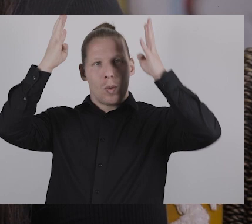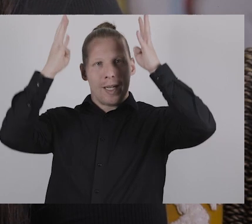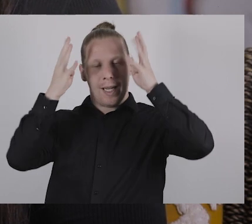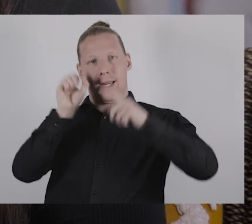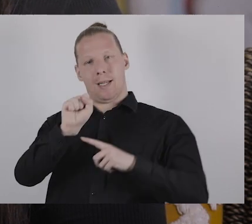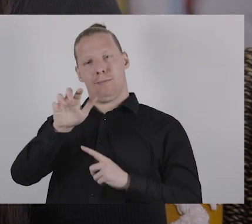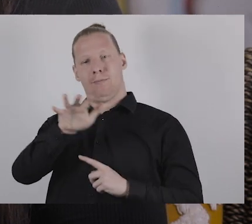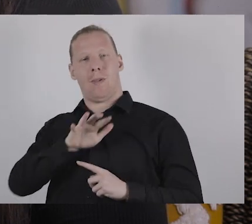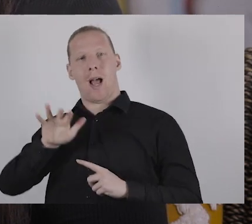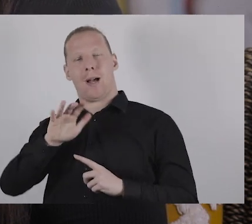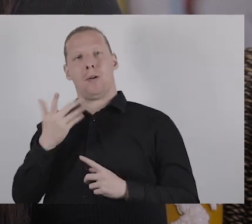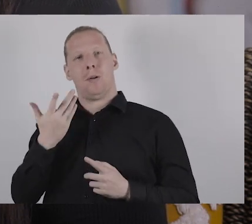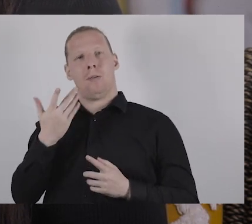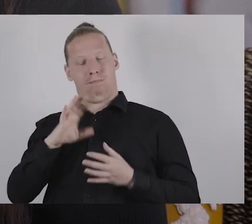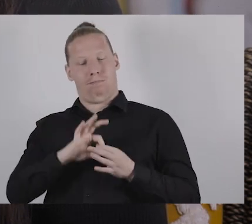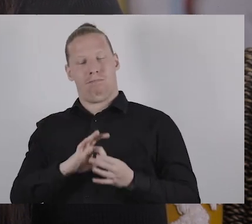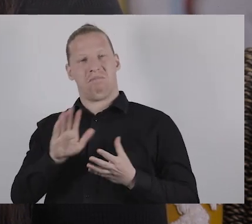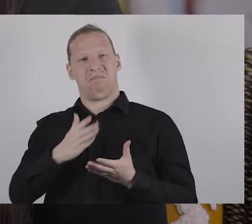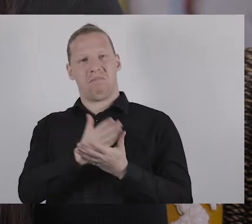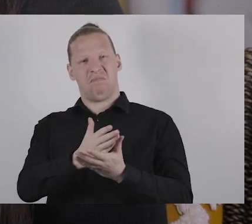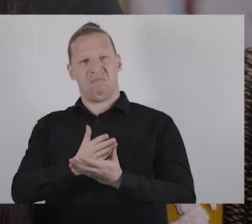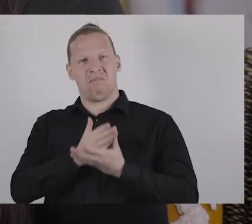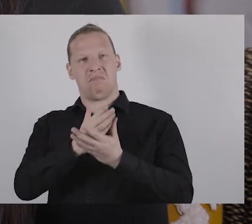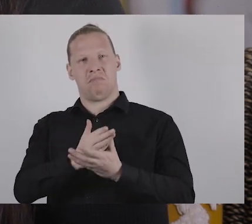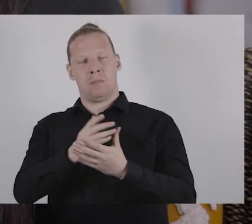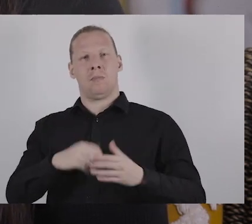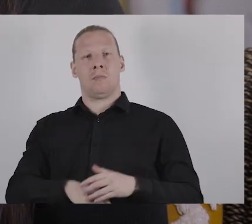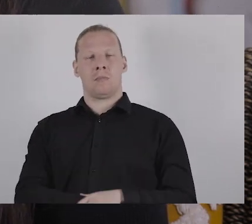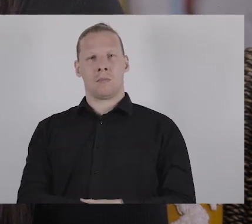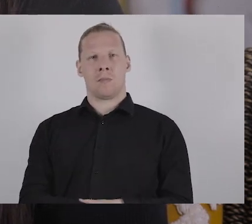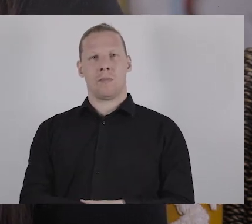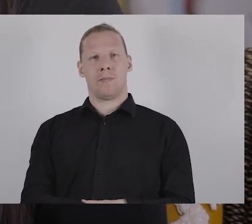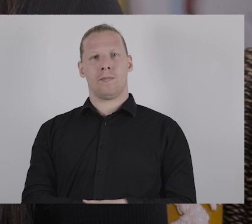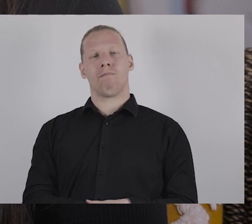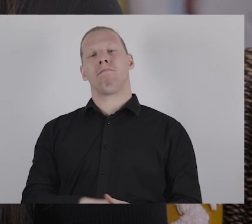Ko Kīngi Tūheitia me tōna ahurewa tapu. Rire, rire hau, pai mārire.